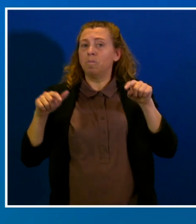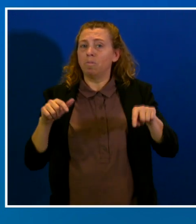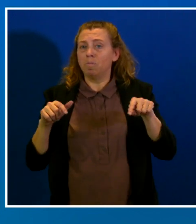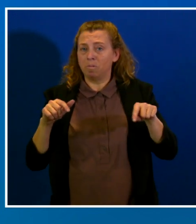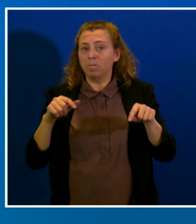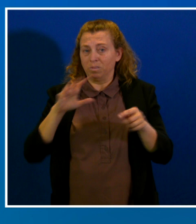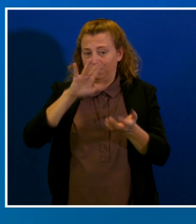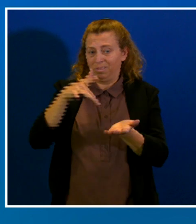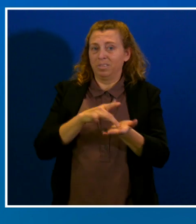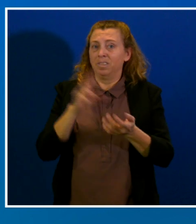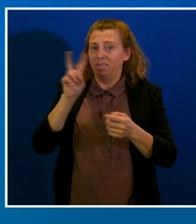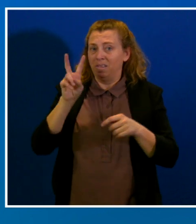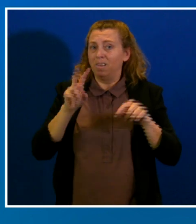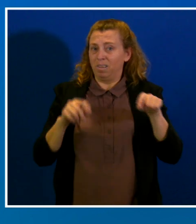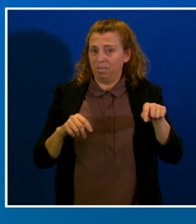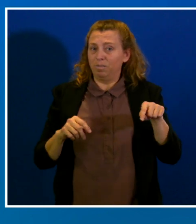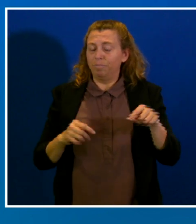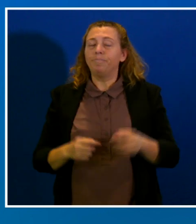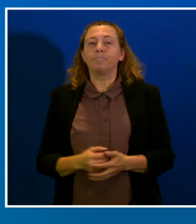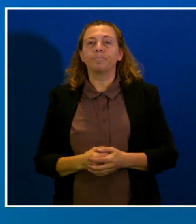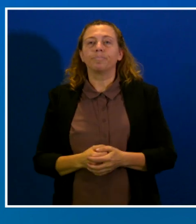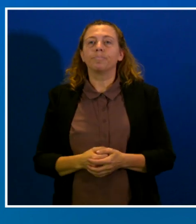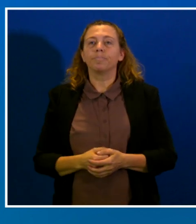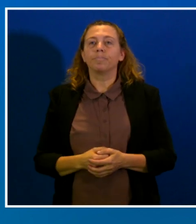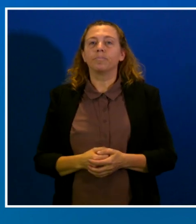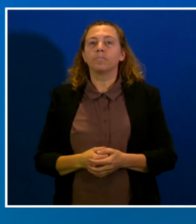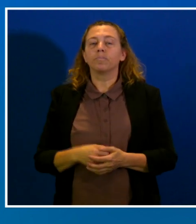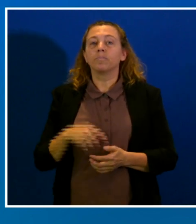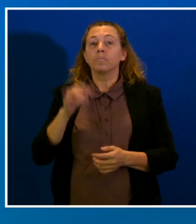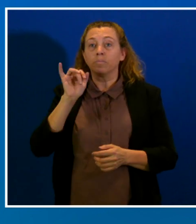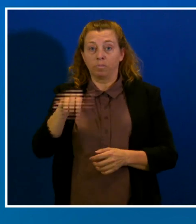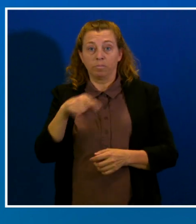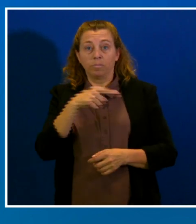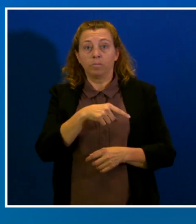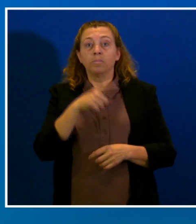And to help make access to the vaccine easier for everyone,